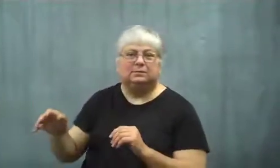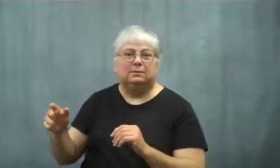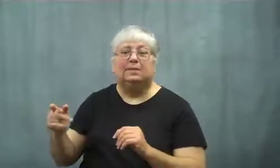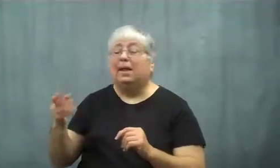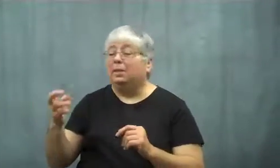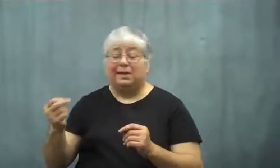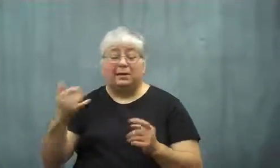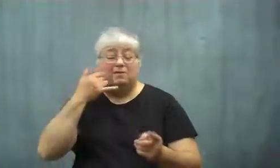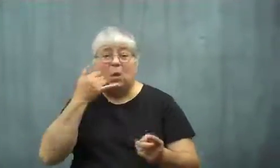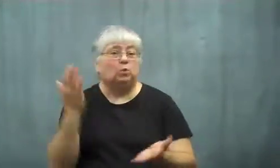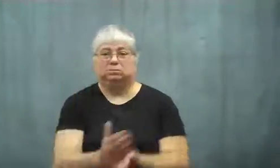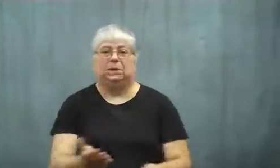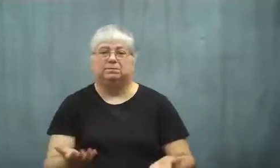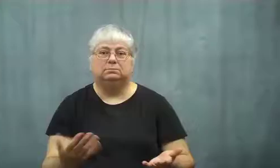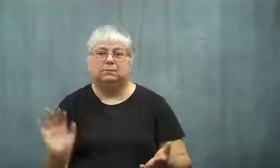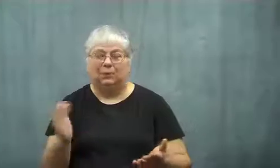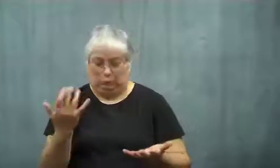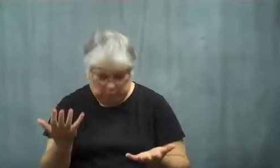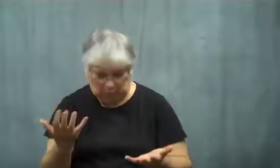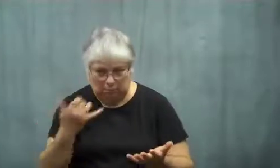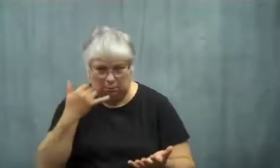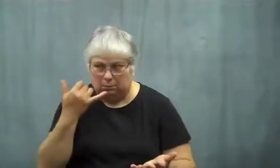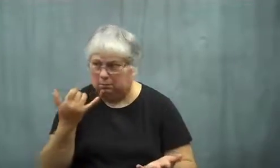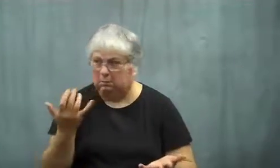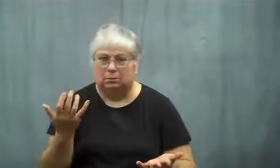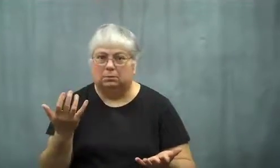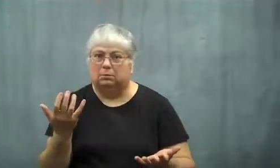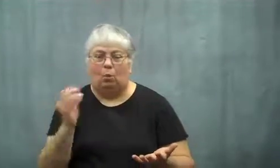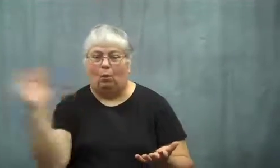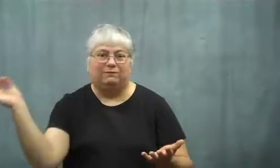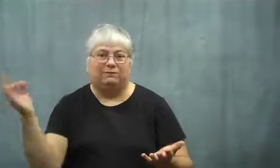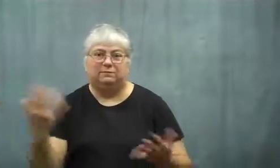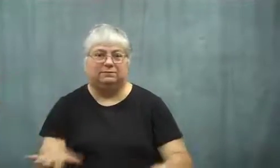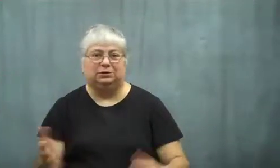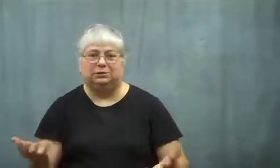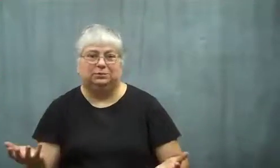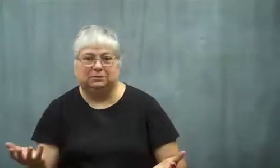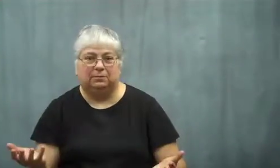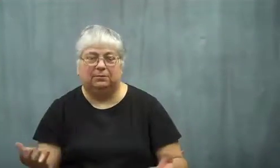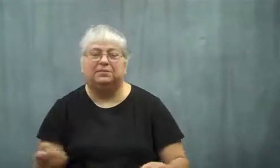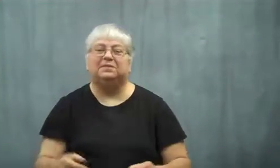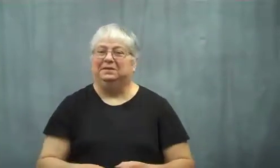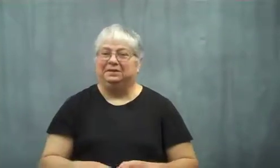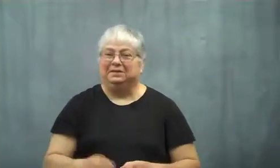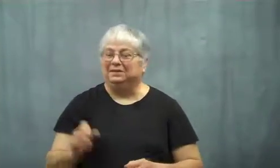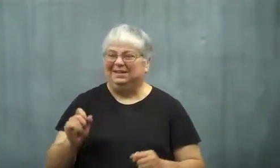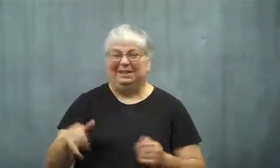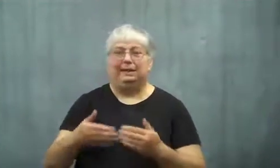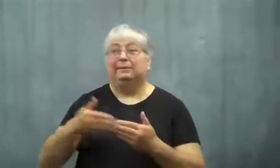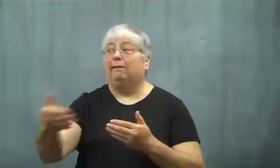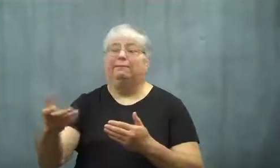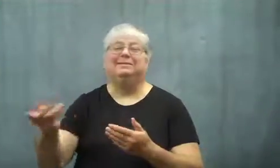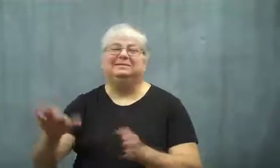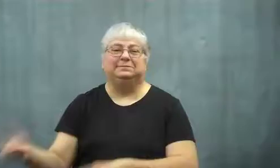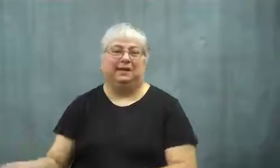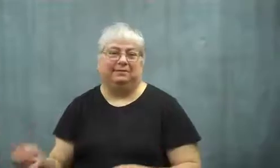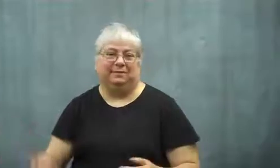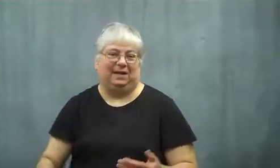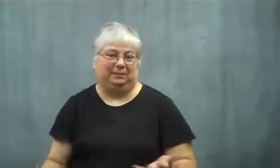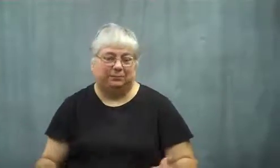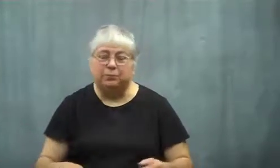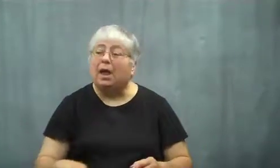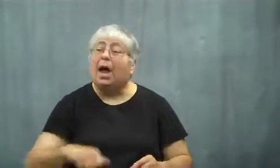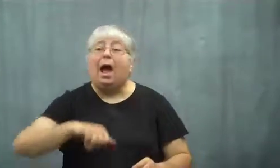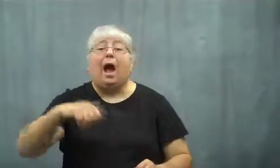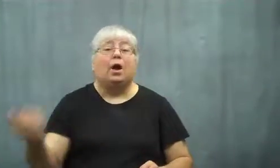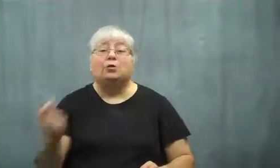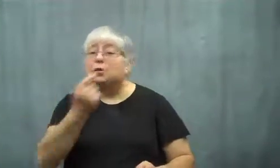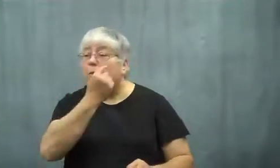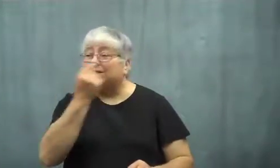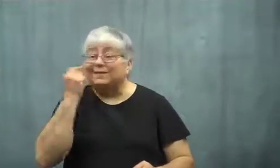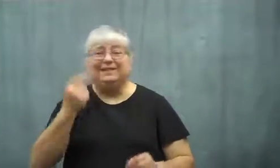After that, the phone went dead. He died after that.